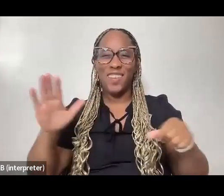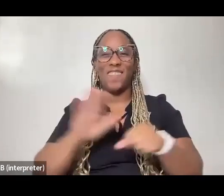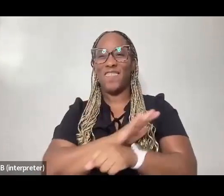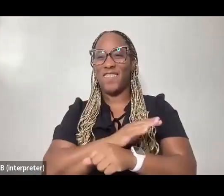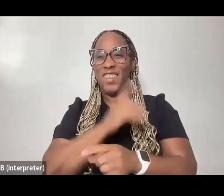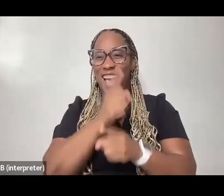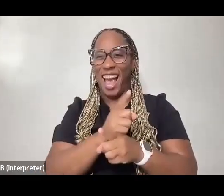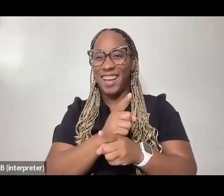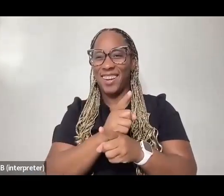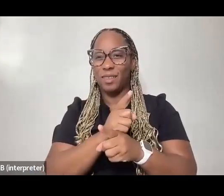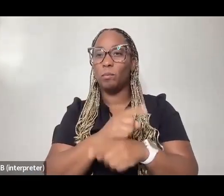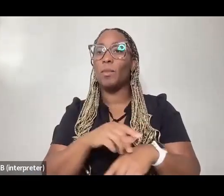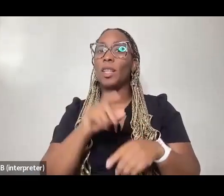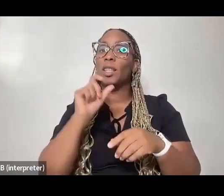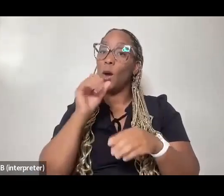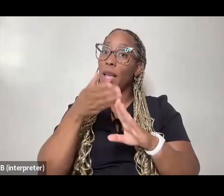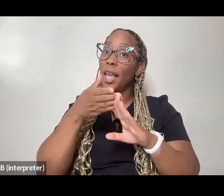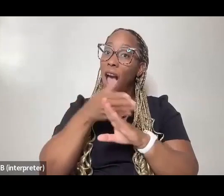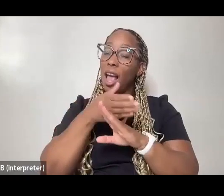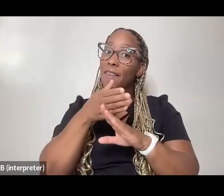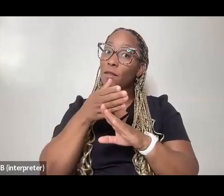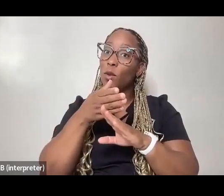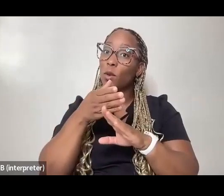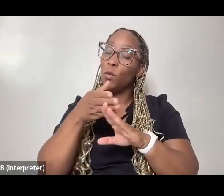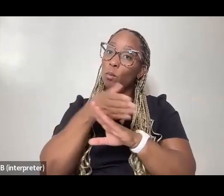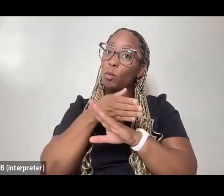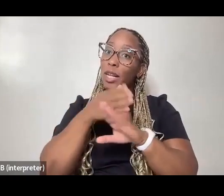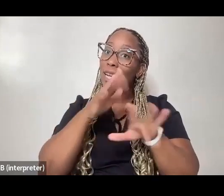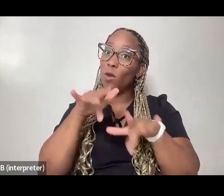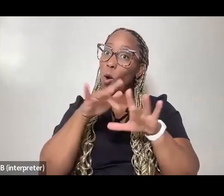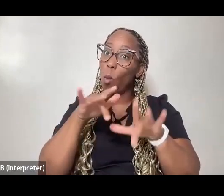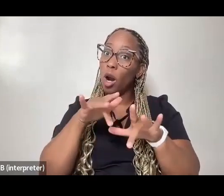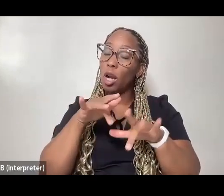So prerecorded videos for any of your events need to have